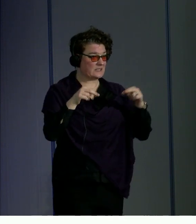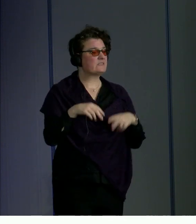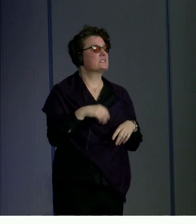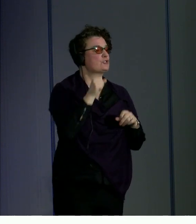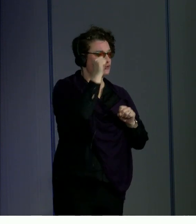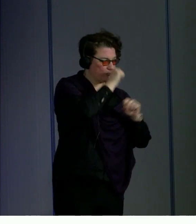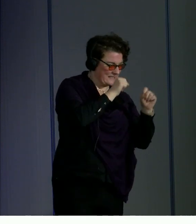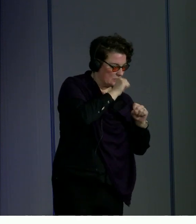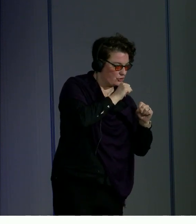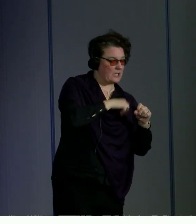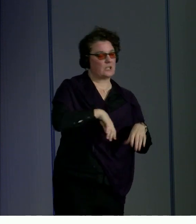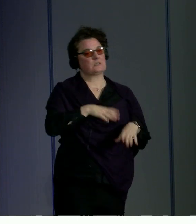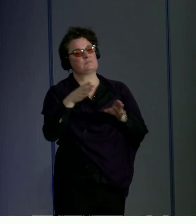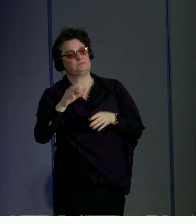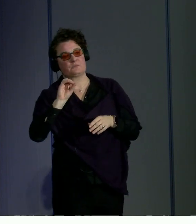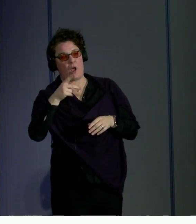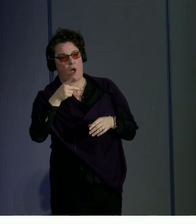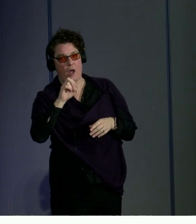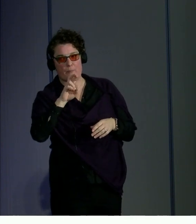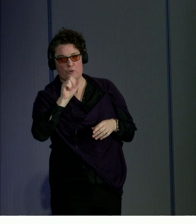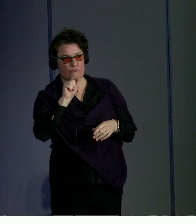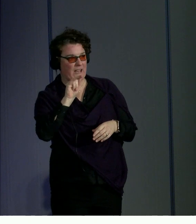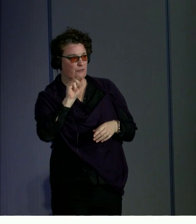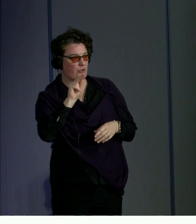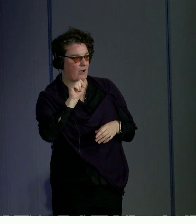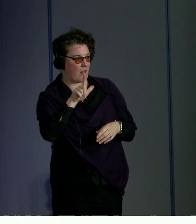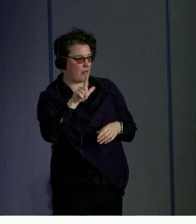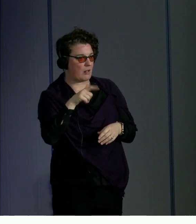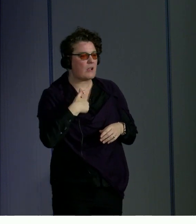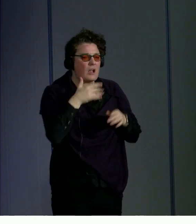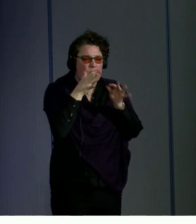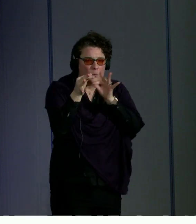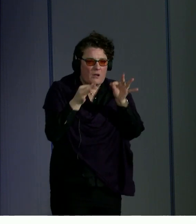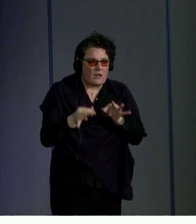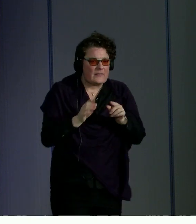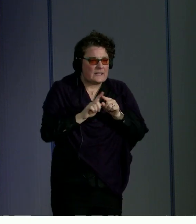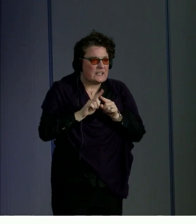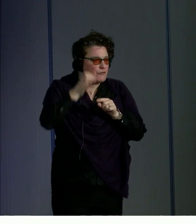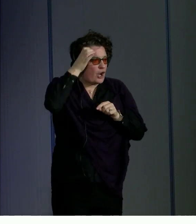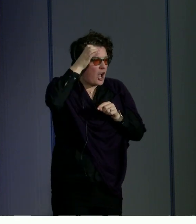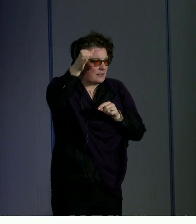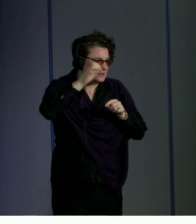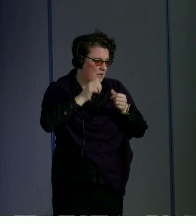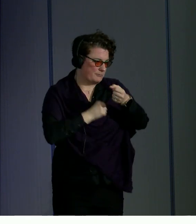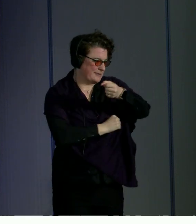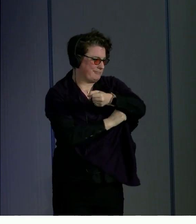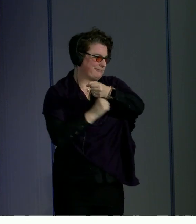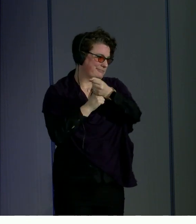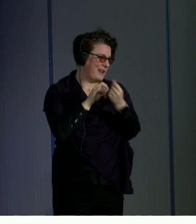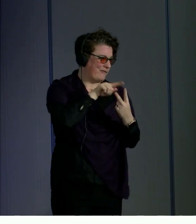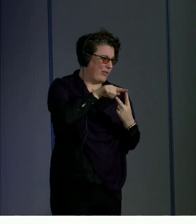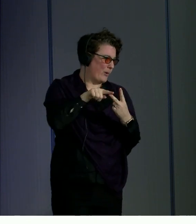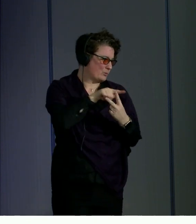I'll be sharing the concepts or the scaffolding of these concepts. And then by colleagues will